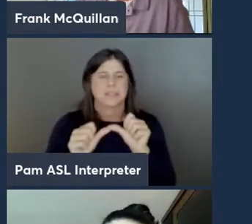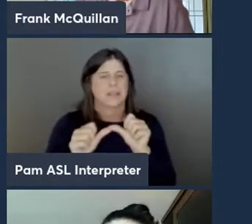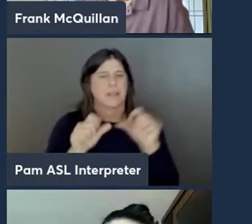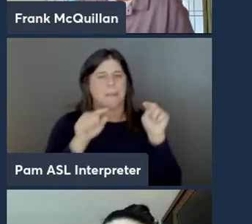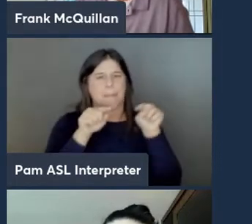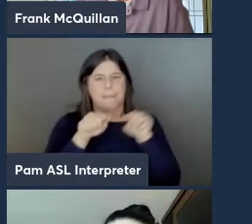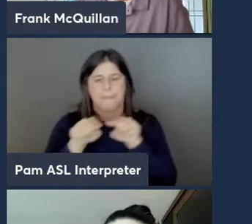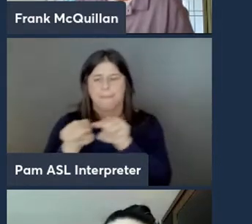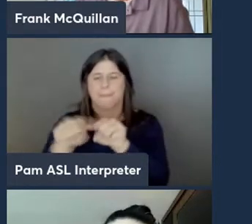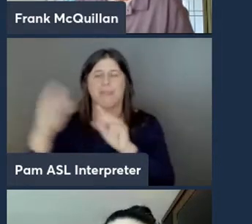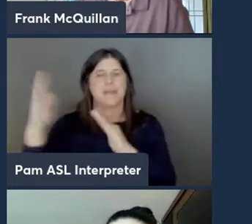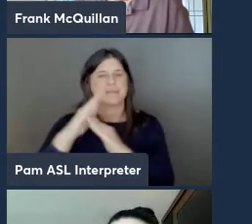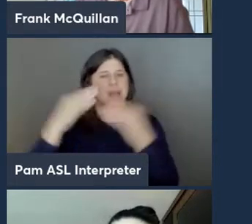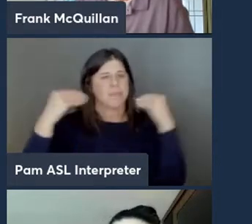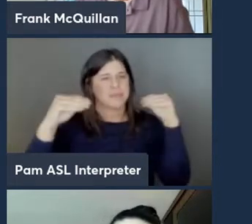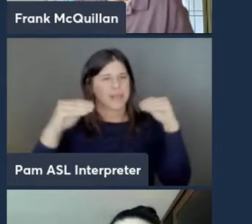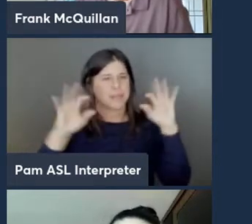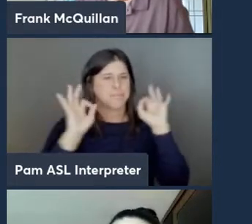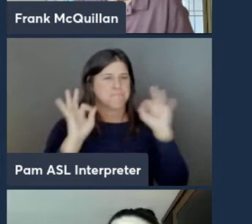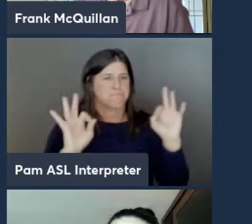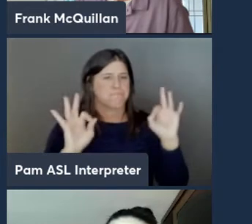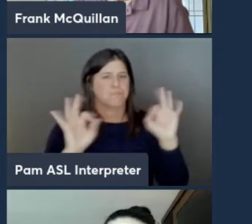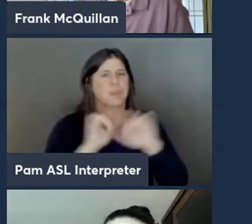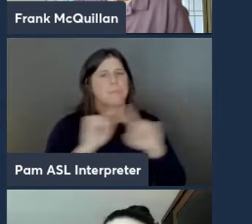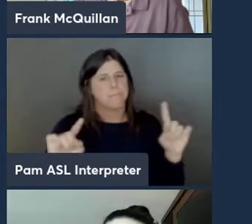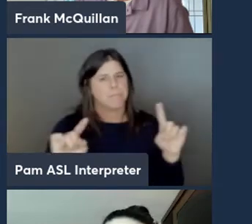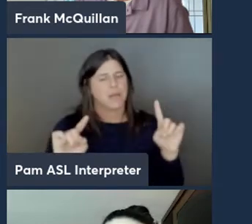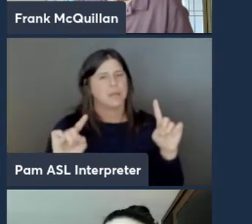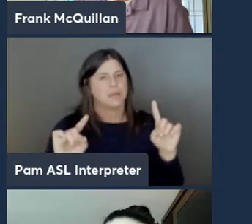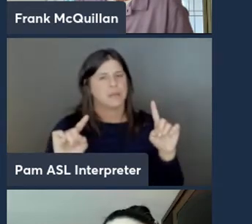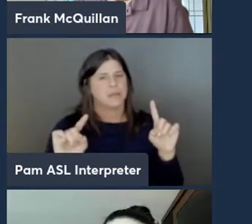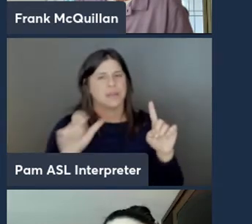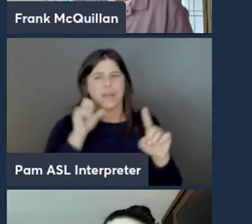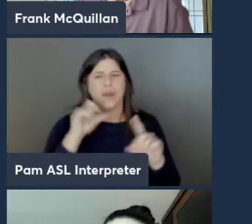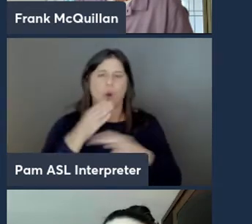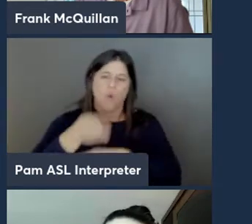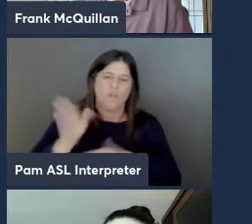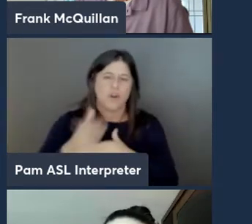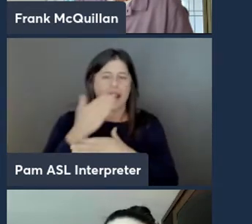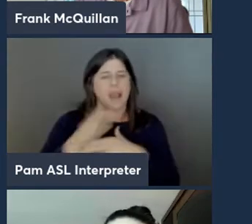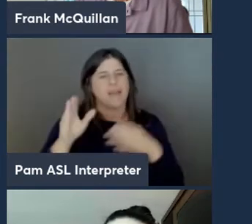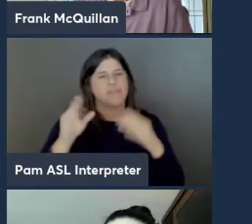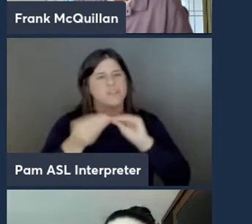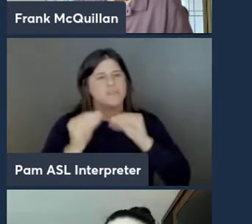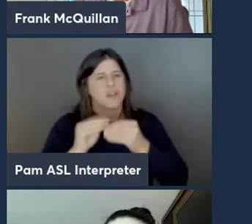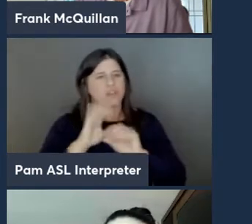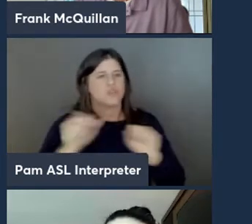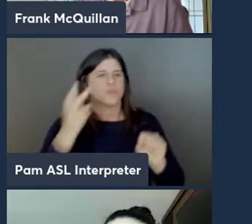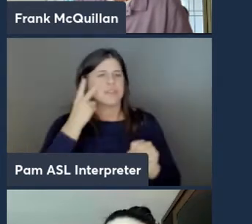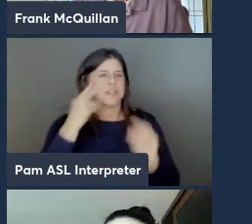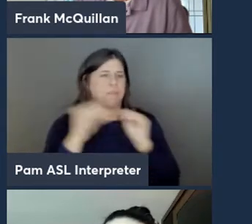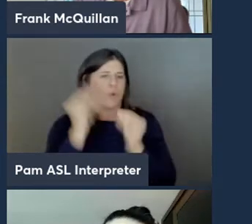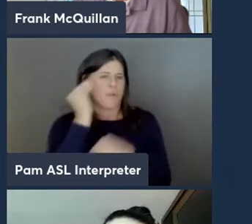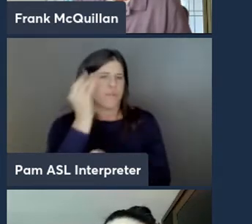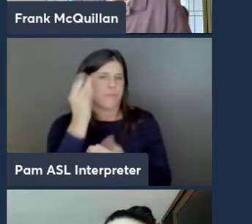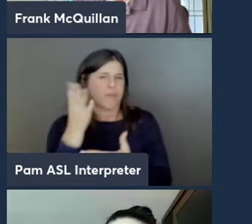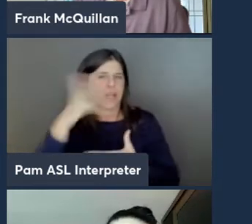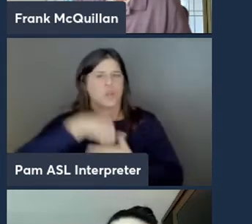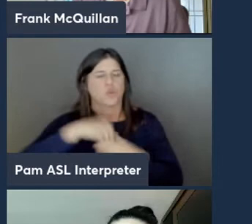is doing well, but going beyond average values, you'll get additional insights here, including statistical significance,